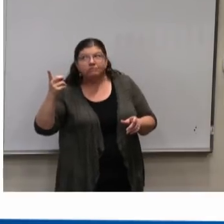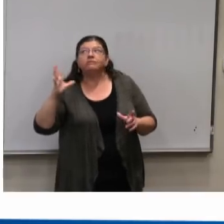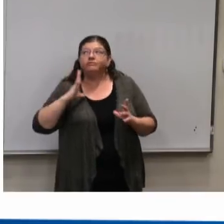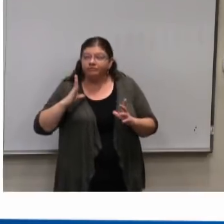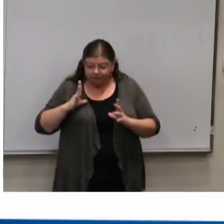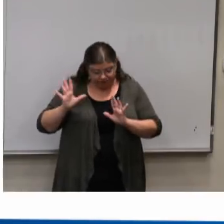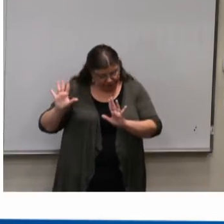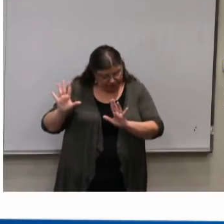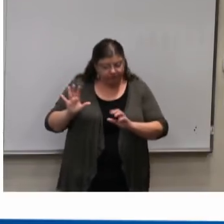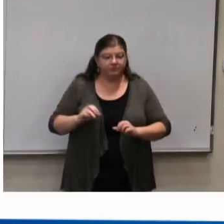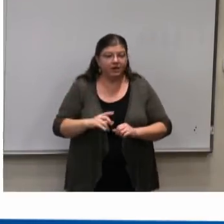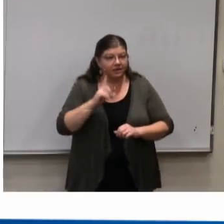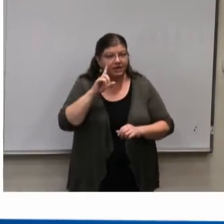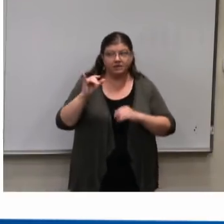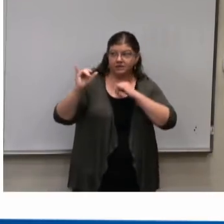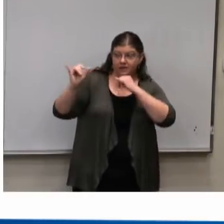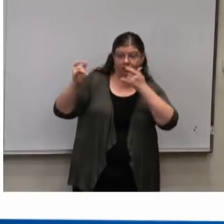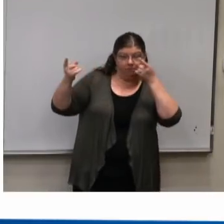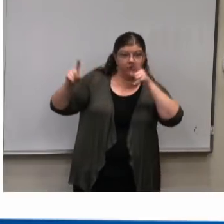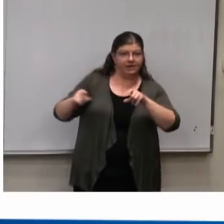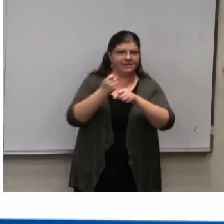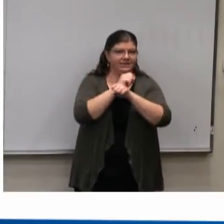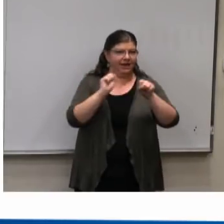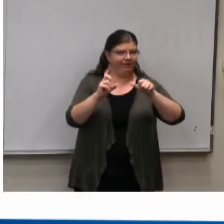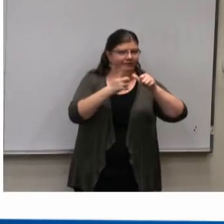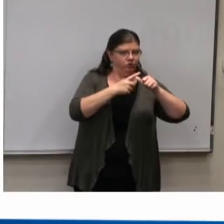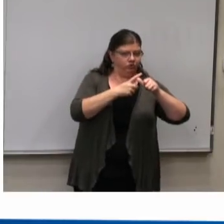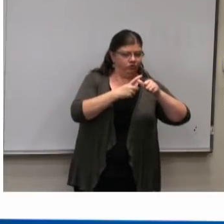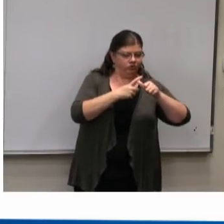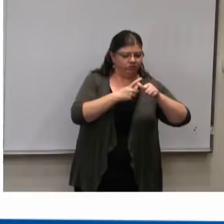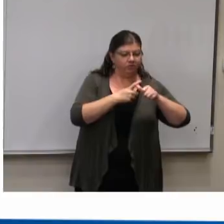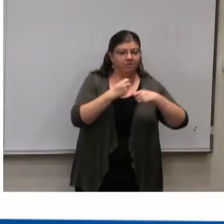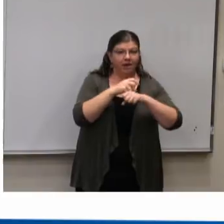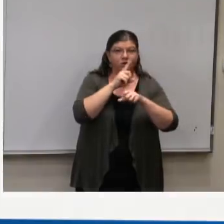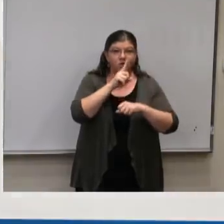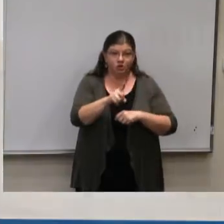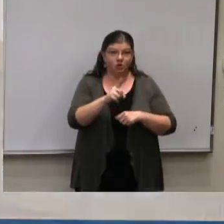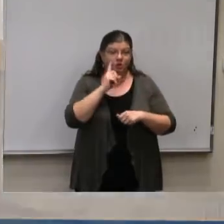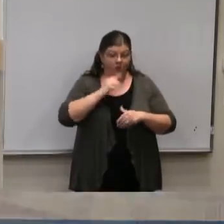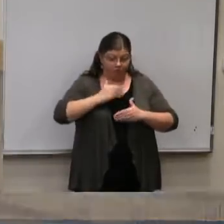I think they're on the same page. We are safety first and they want to make sure that we're getting this done correctly.